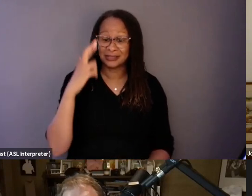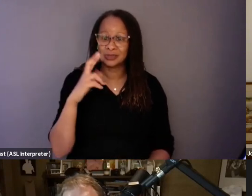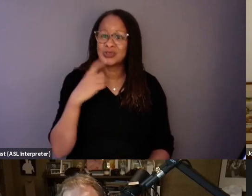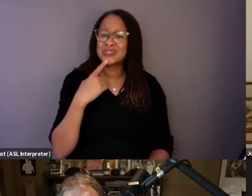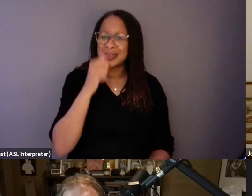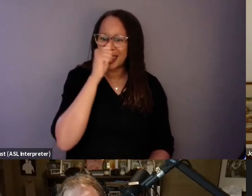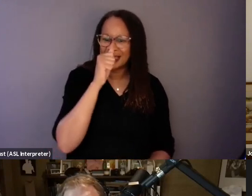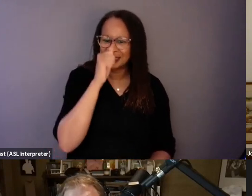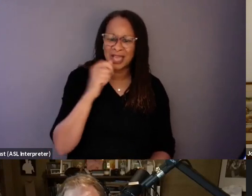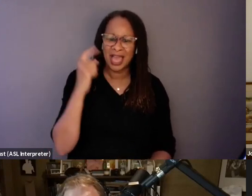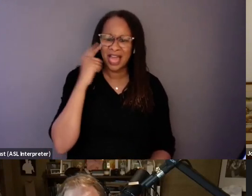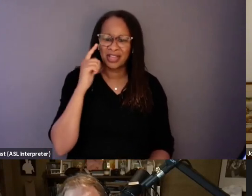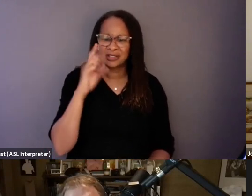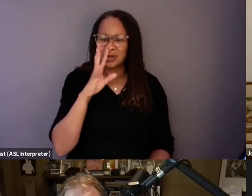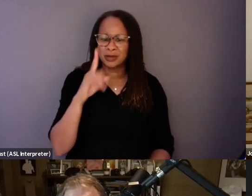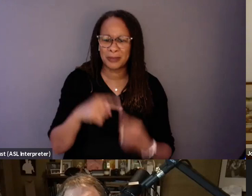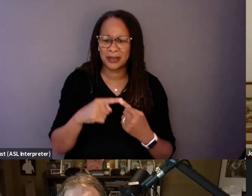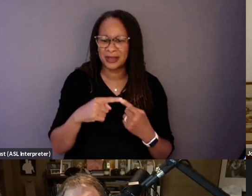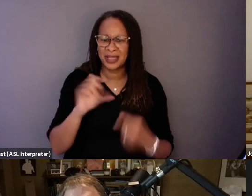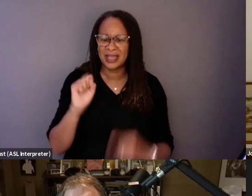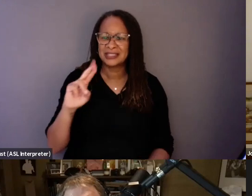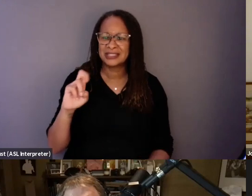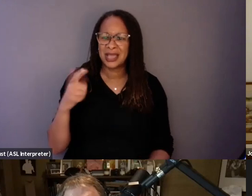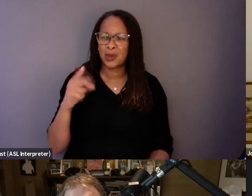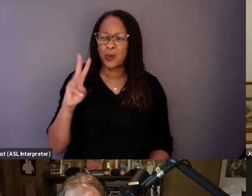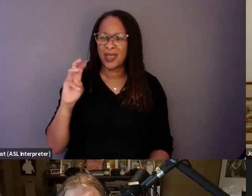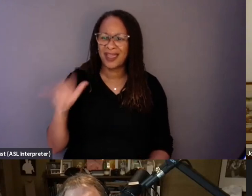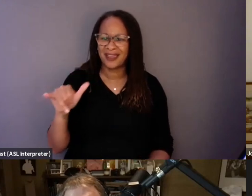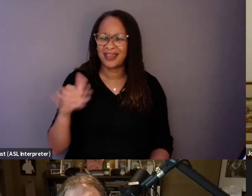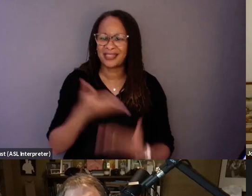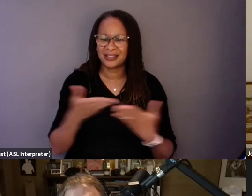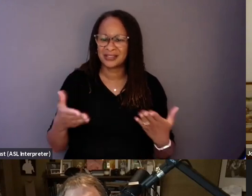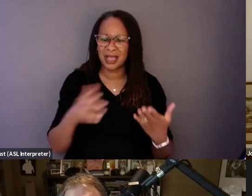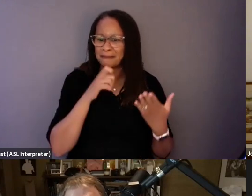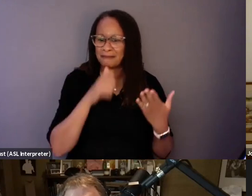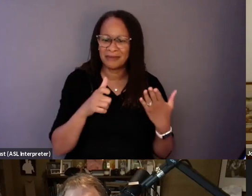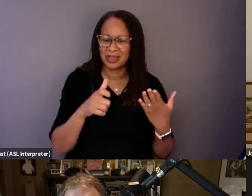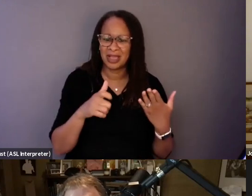I thought you were just referring to like segue things or something. And not even like cartoon characters,